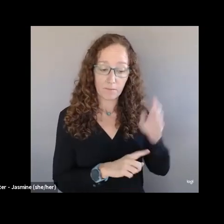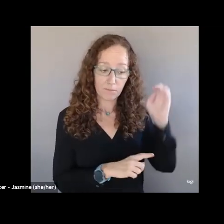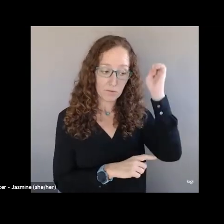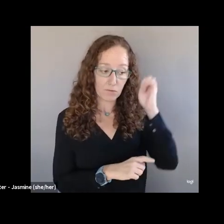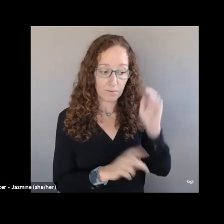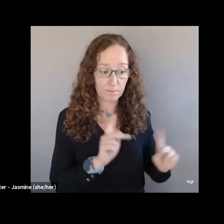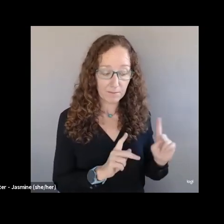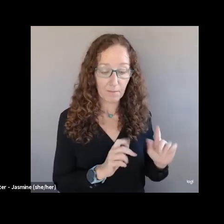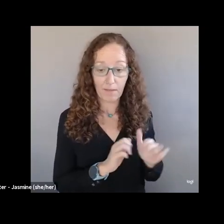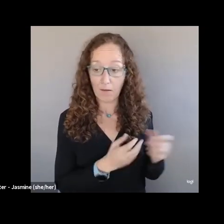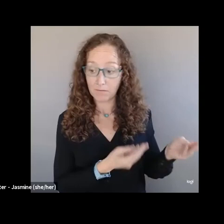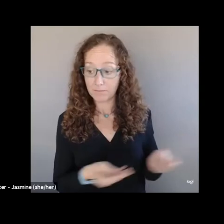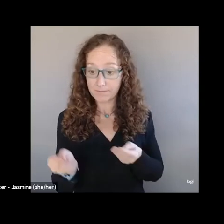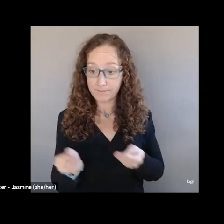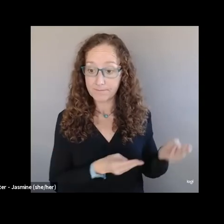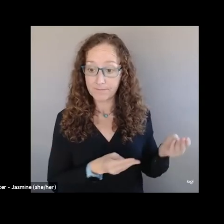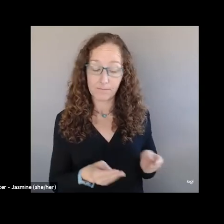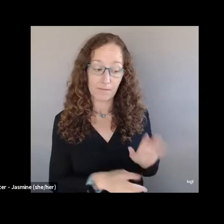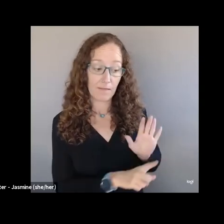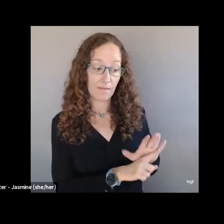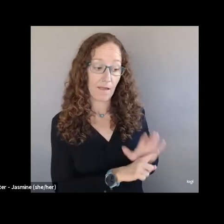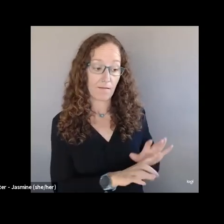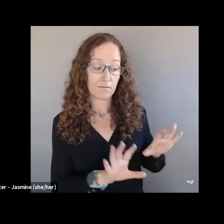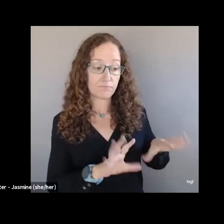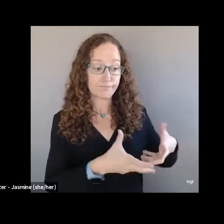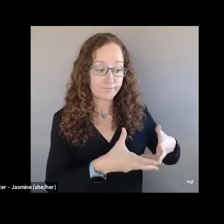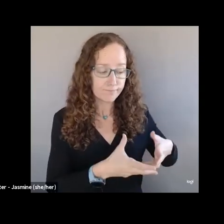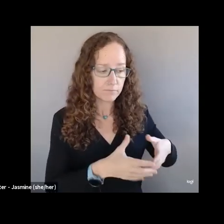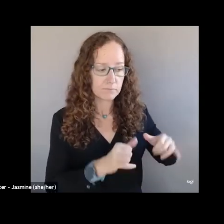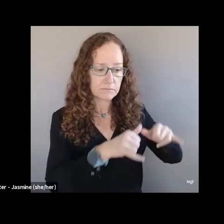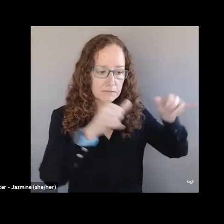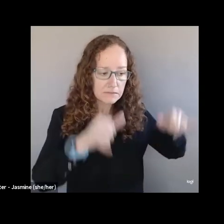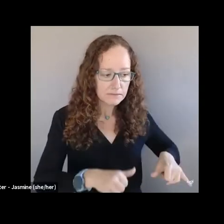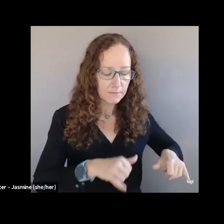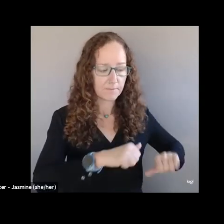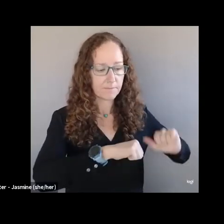civilization, their social orders, and their cultures. So